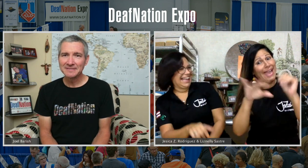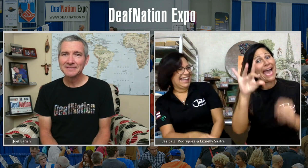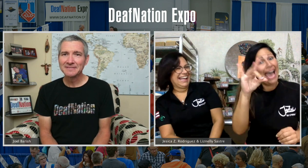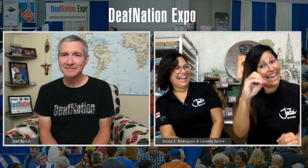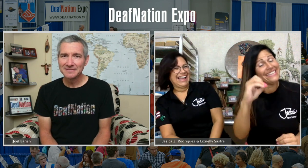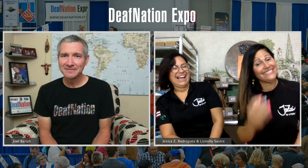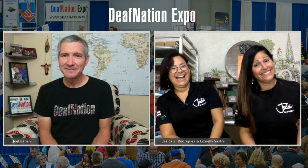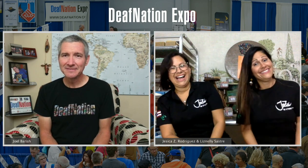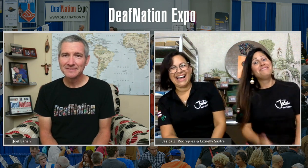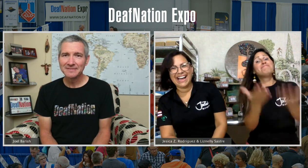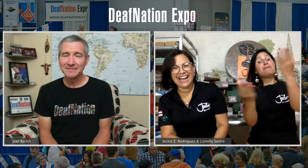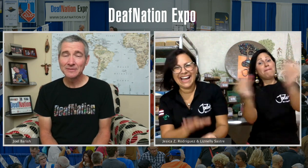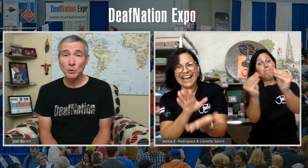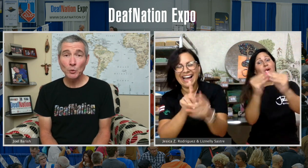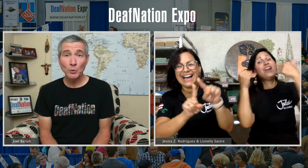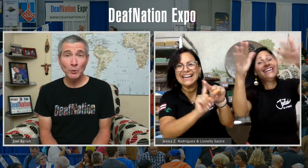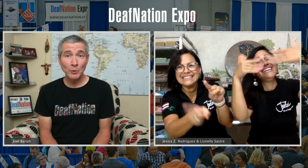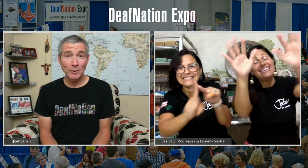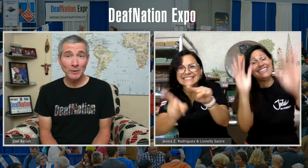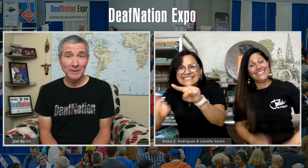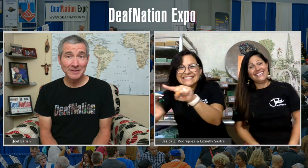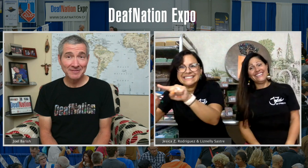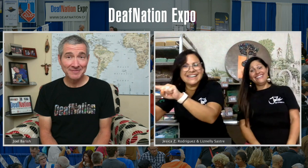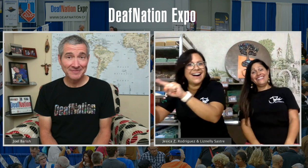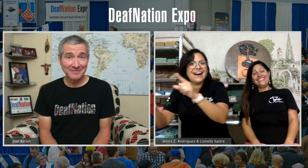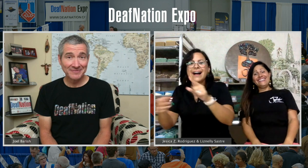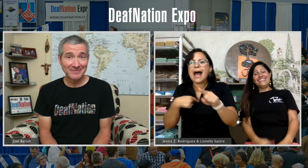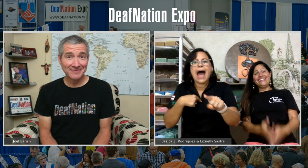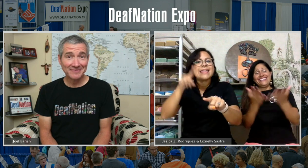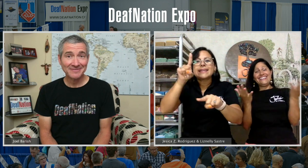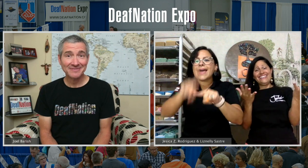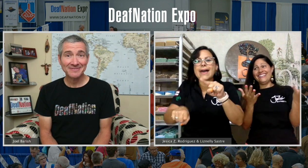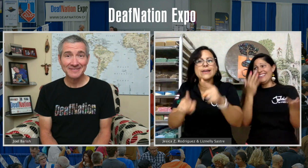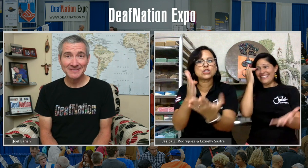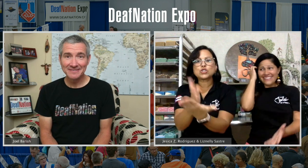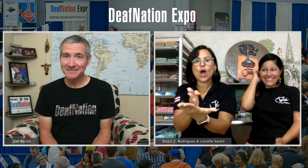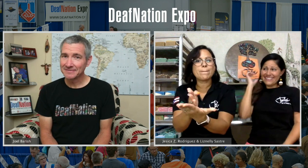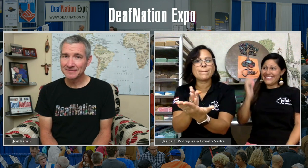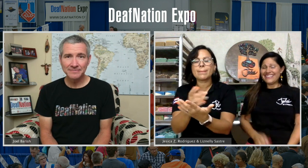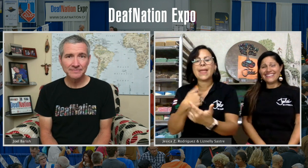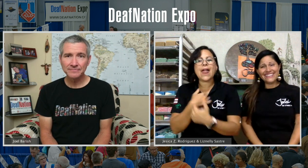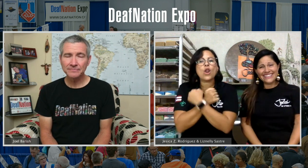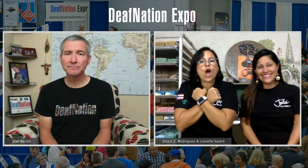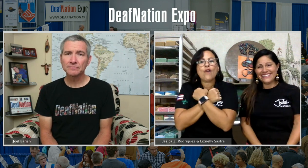To me, more than 80. Maybe more. Many different kinds - I can’t stop.